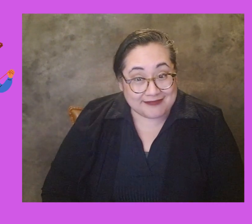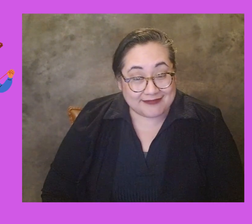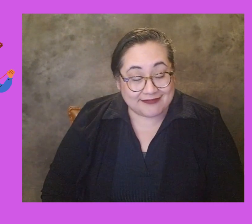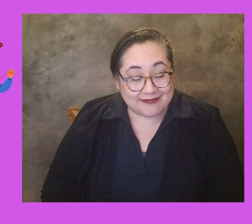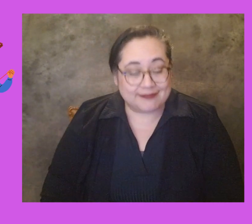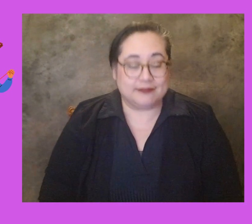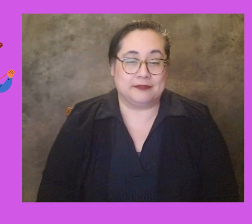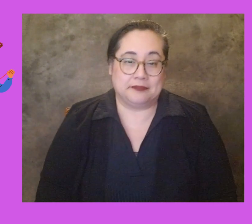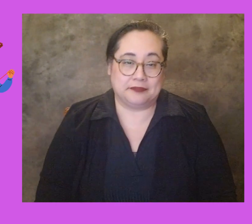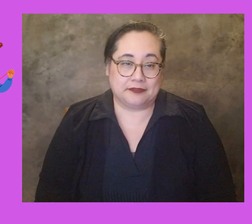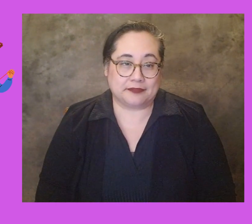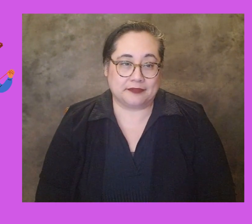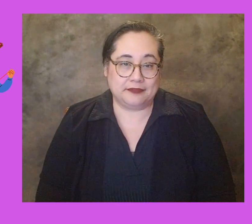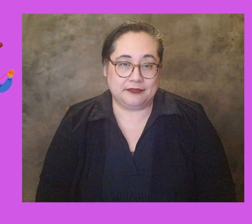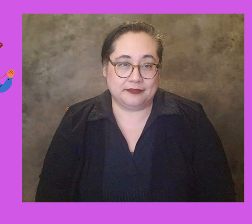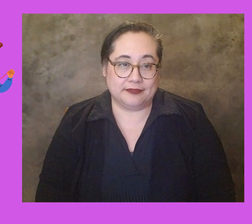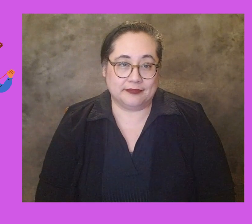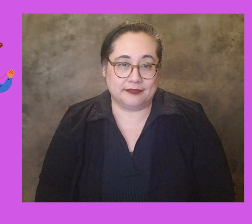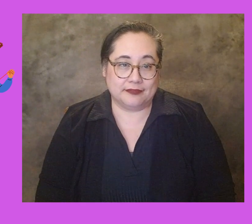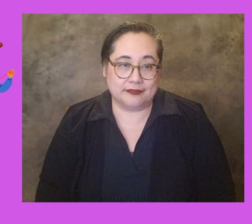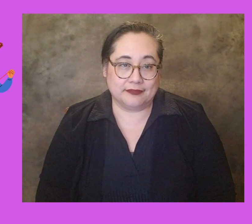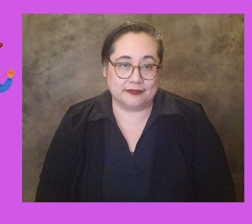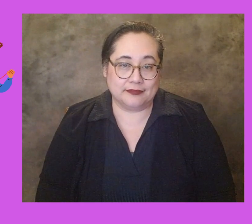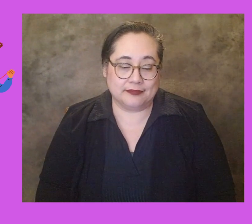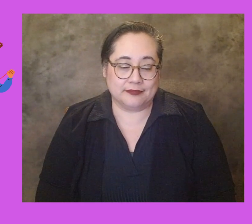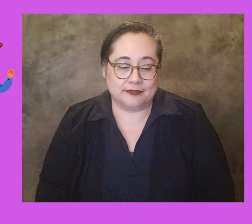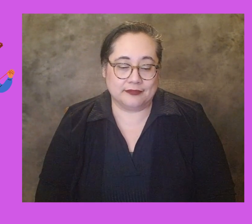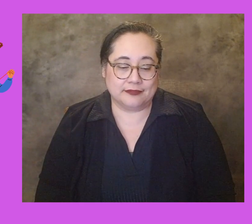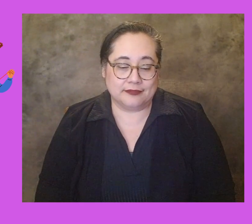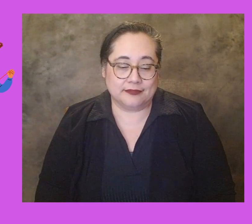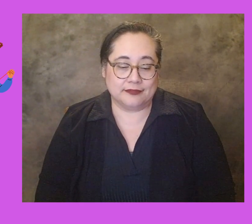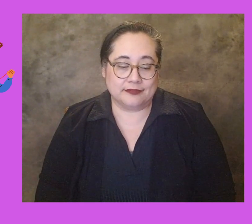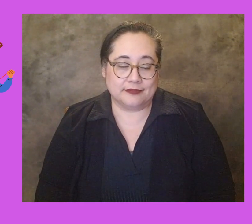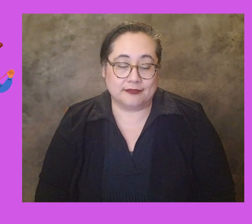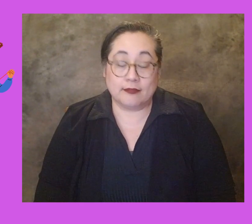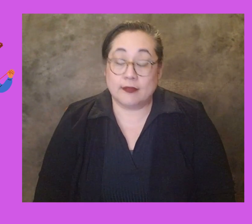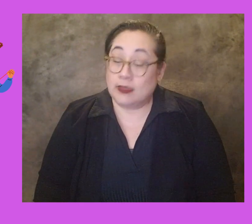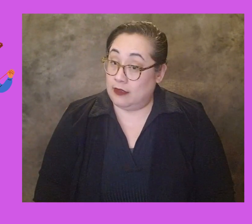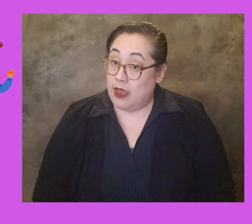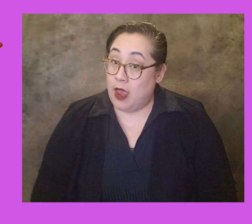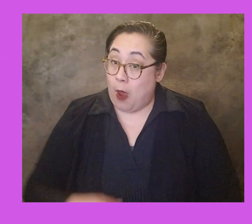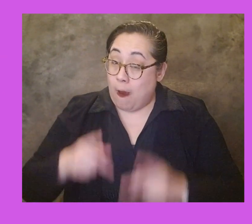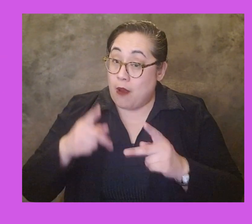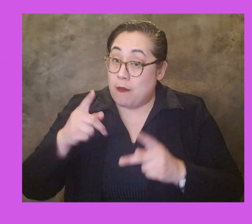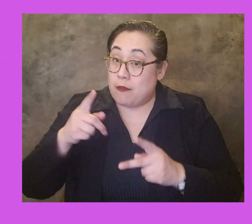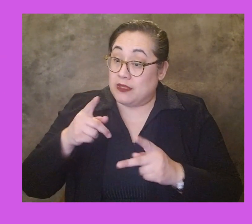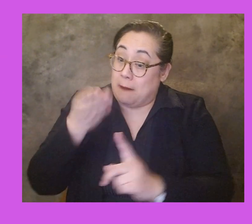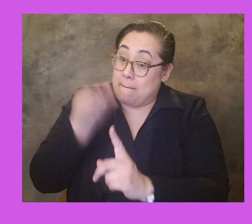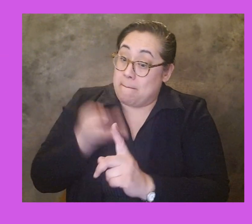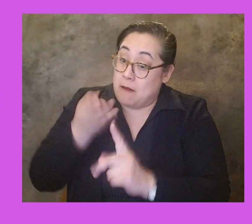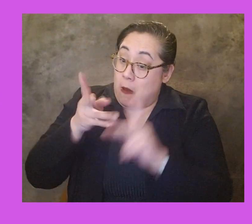Something important is that being a person that knows ... sign language is not the same as being an interpreter.